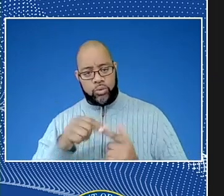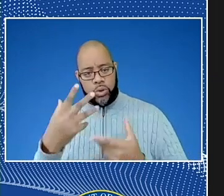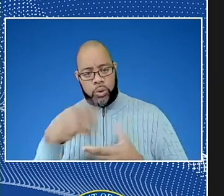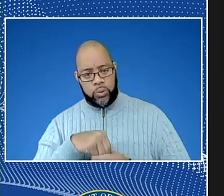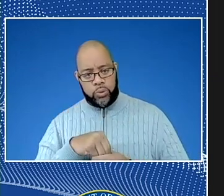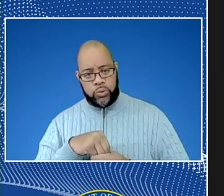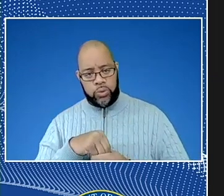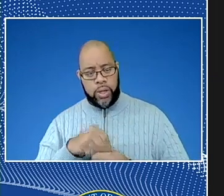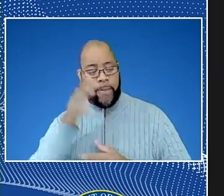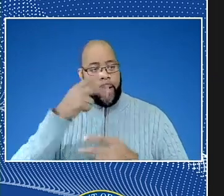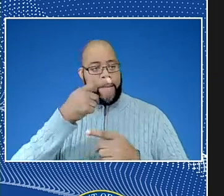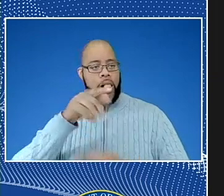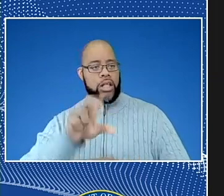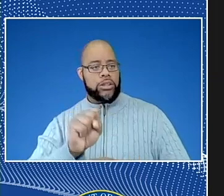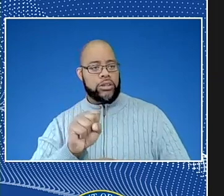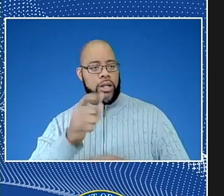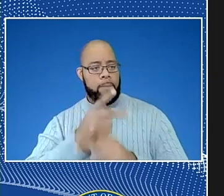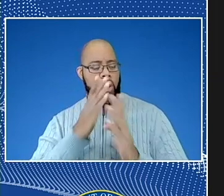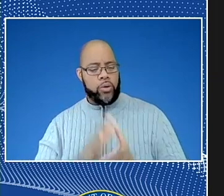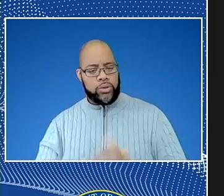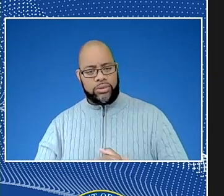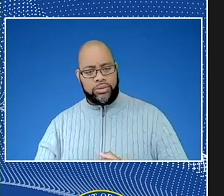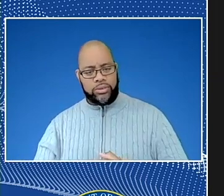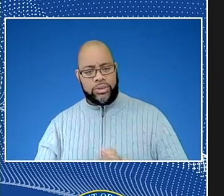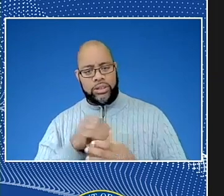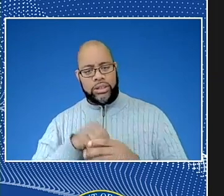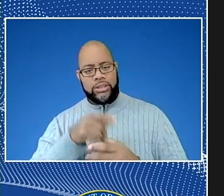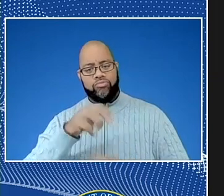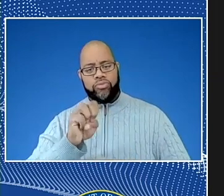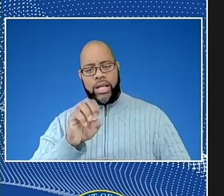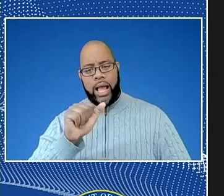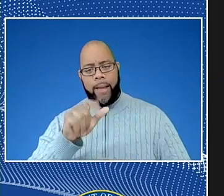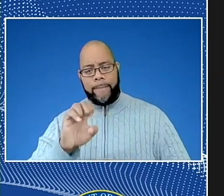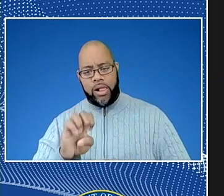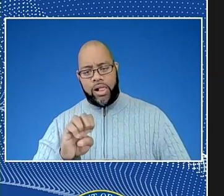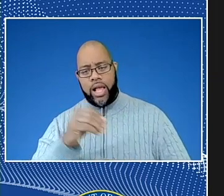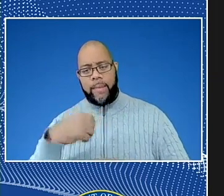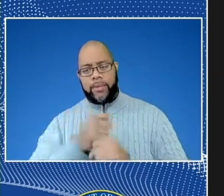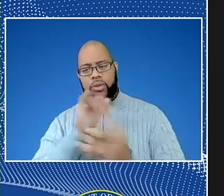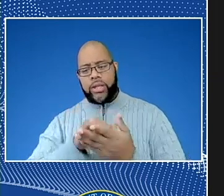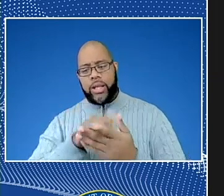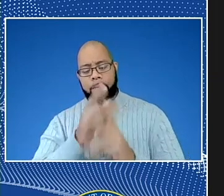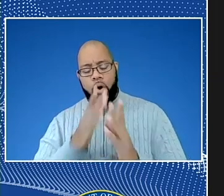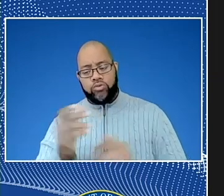borrowers in the preamble and making sure that borrowers understand that this